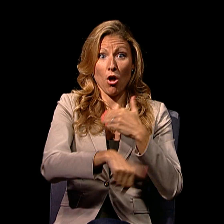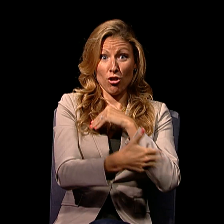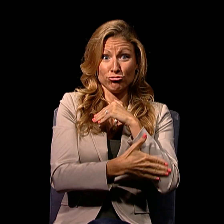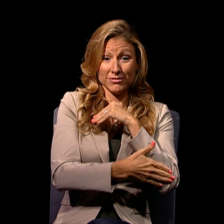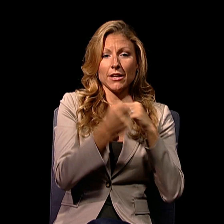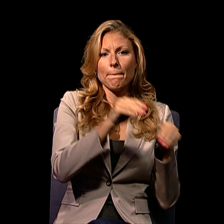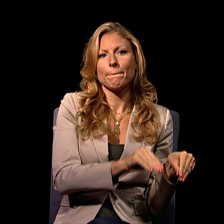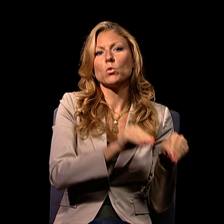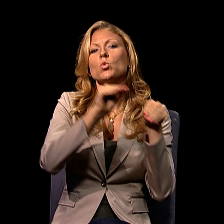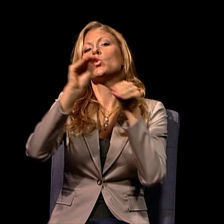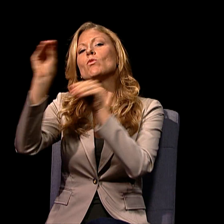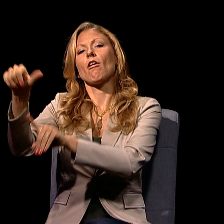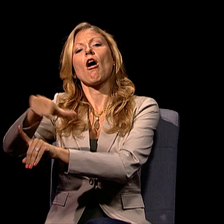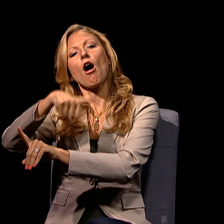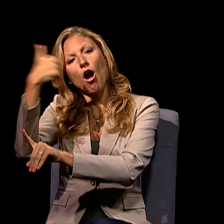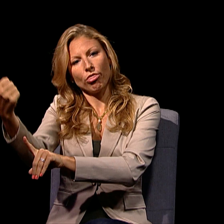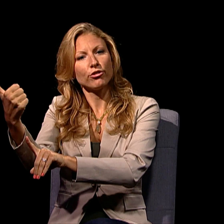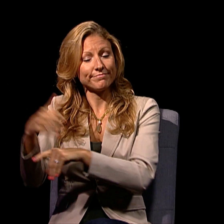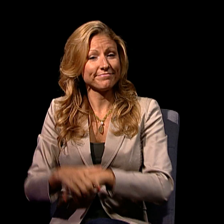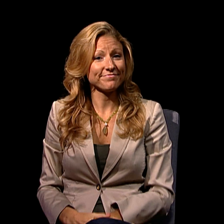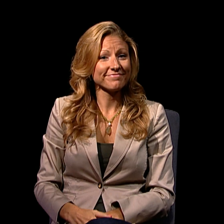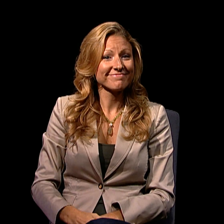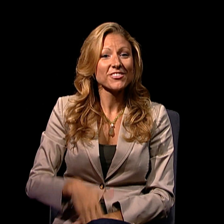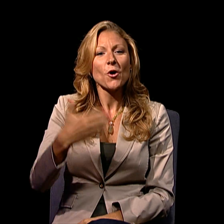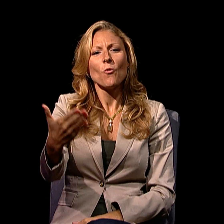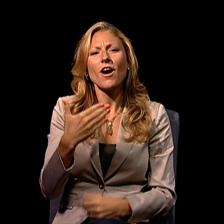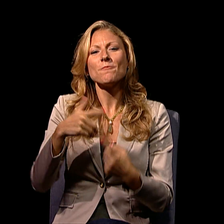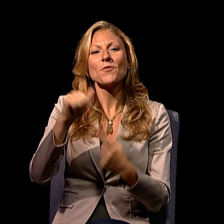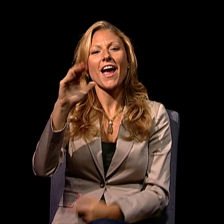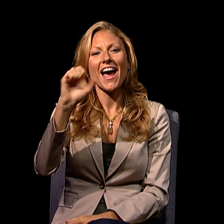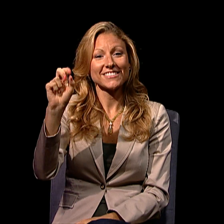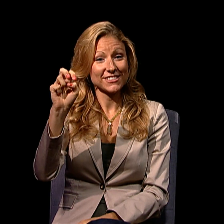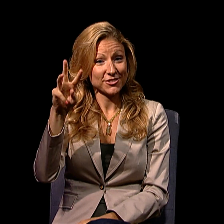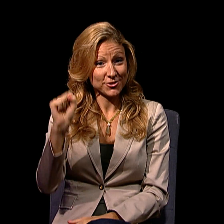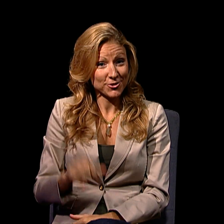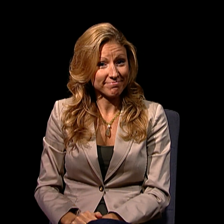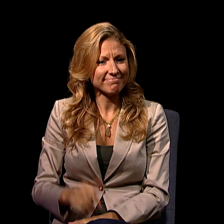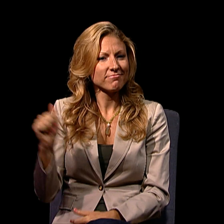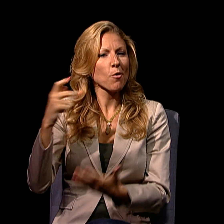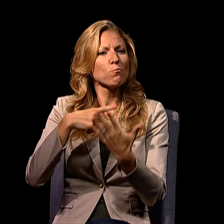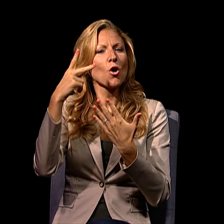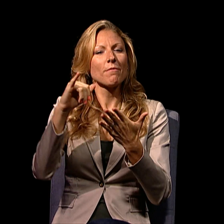TO SETTLE IN ANOTHER. WELCOME TO "ACCESS NEWS."